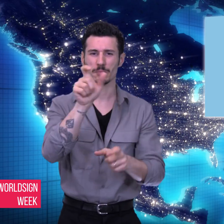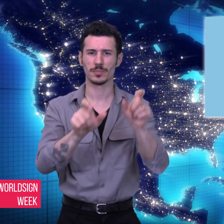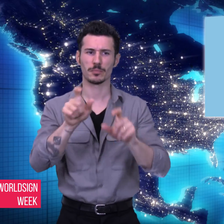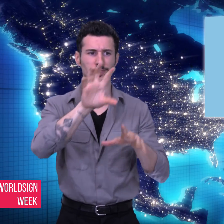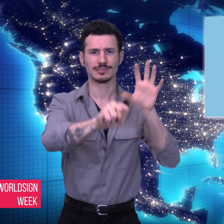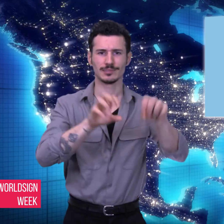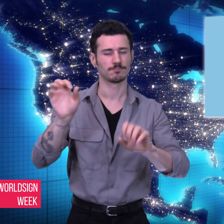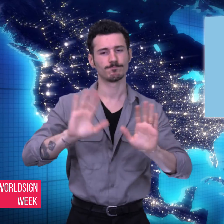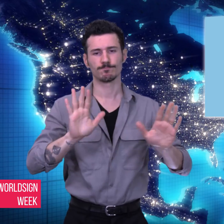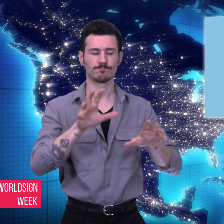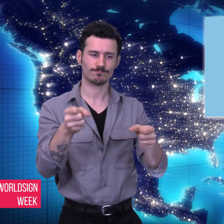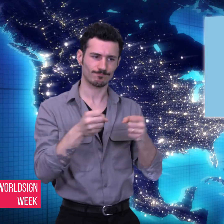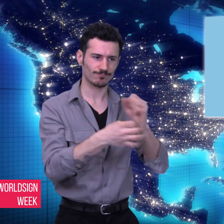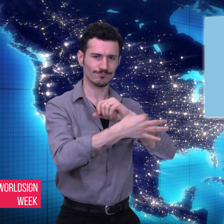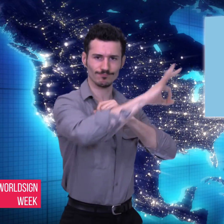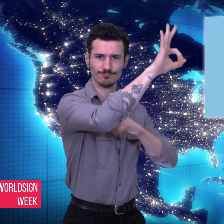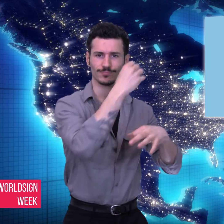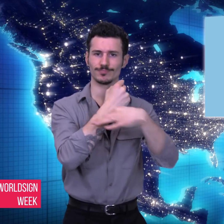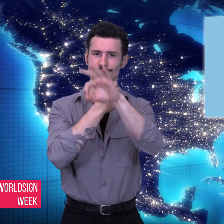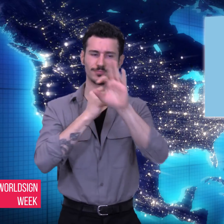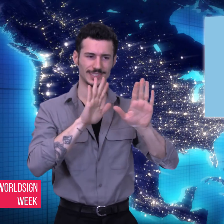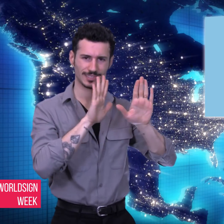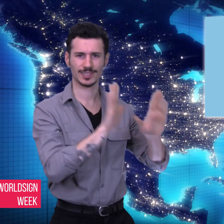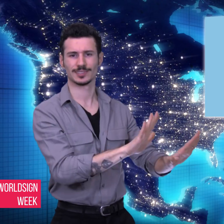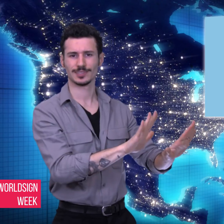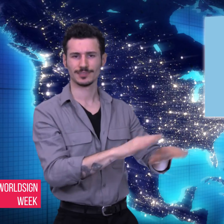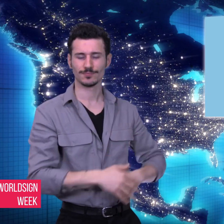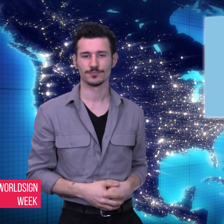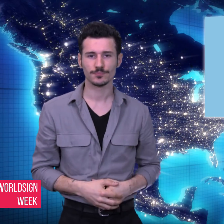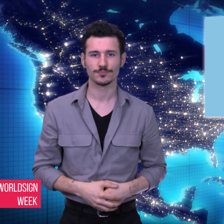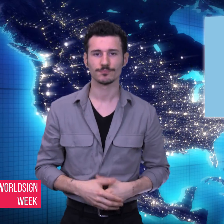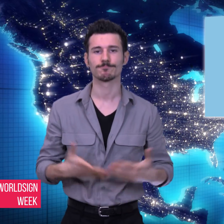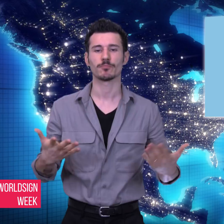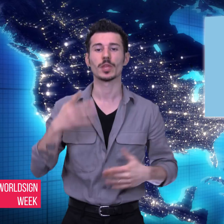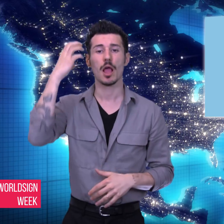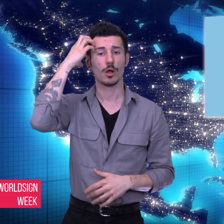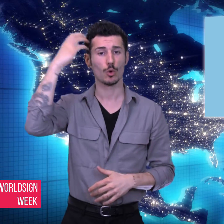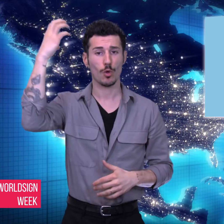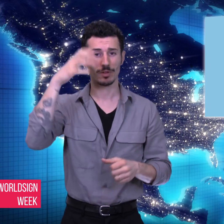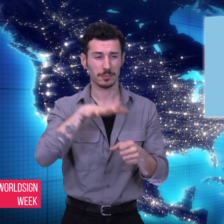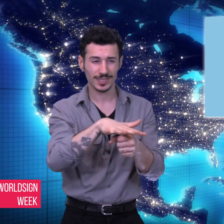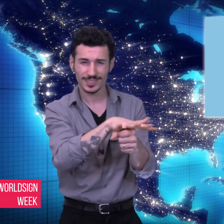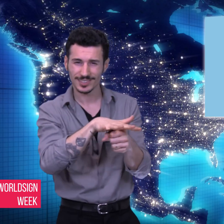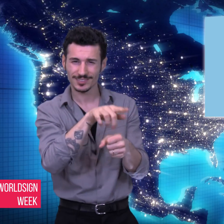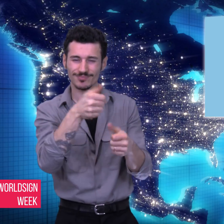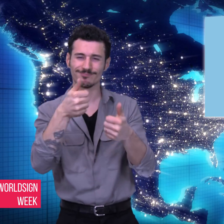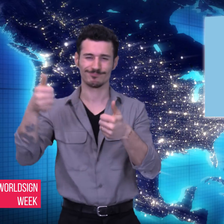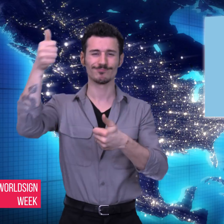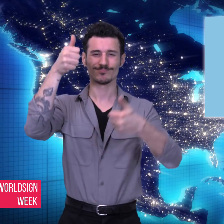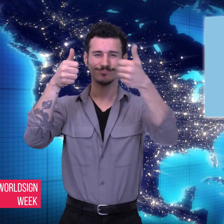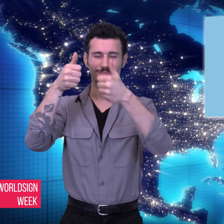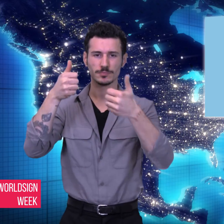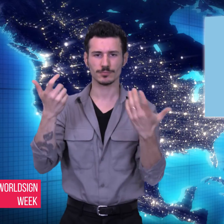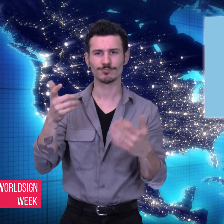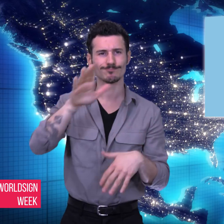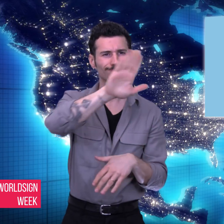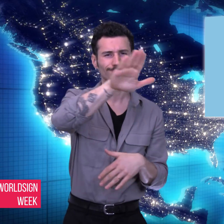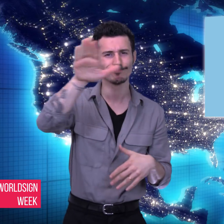him to the stone house to prevent him from attacking other villagers.